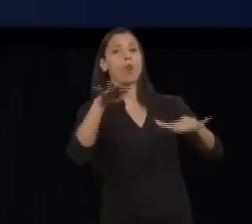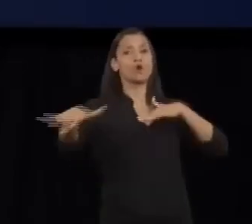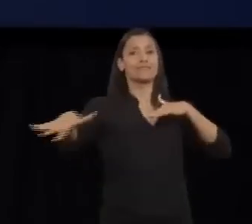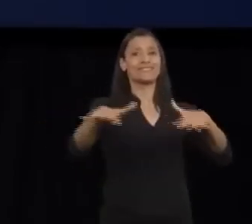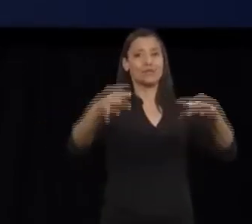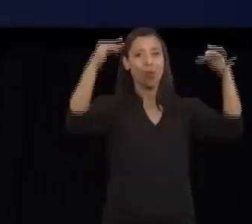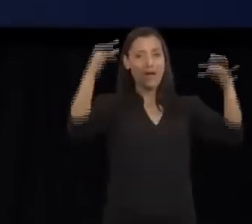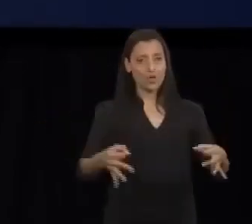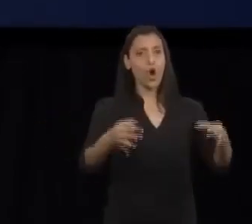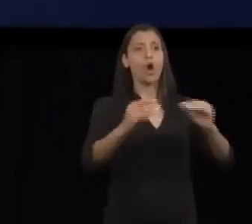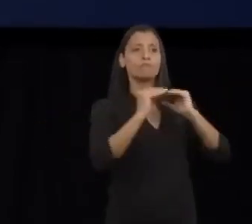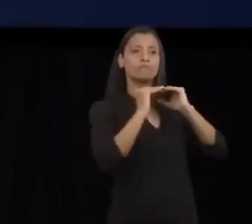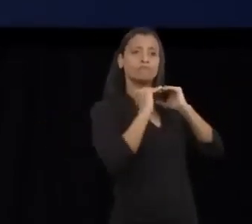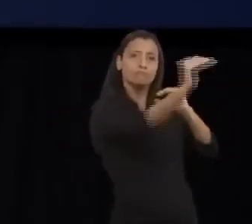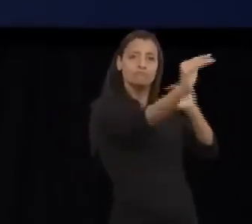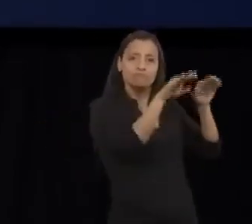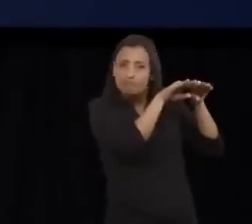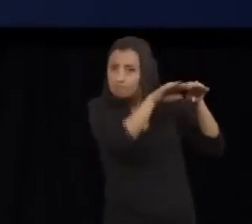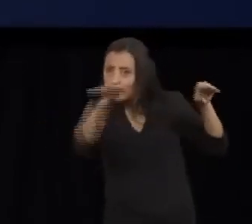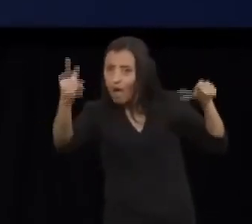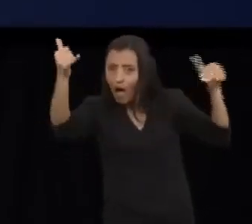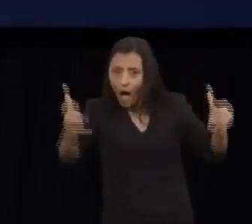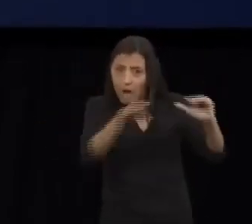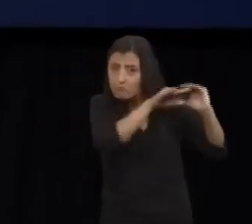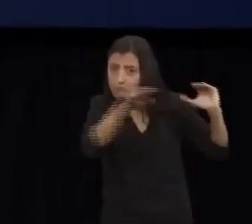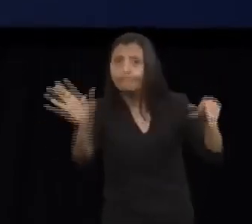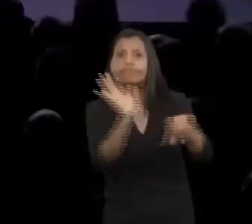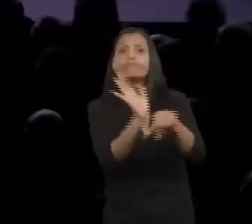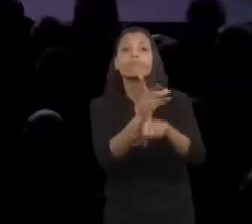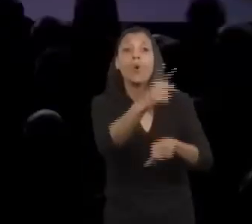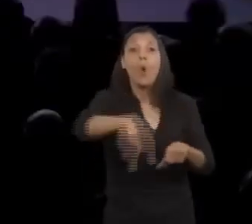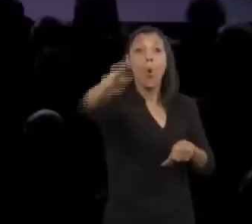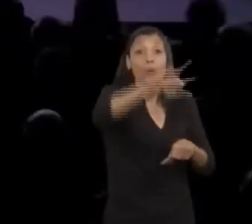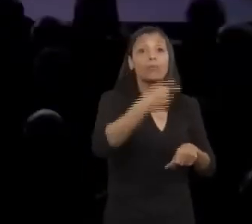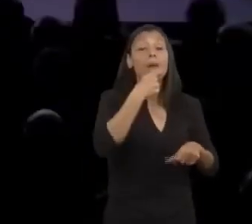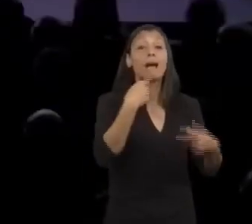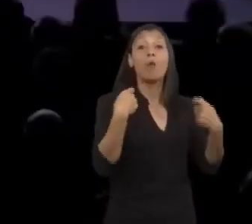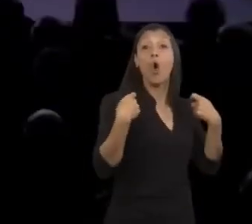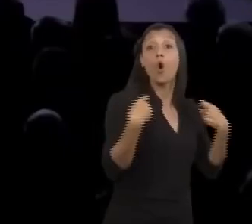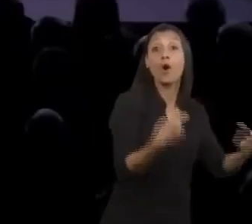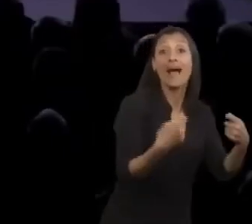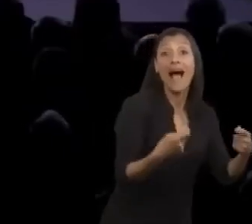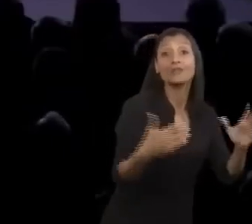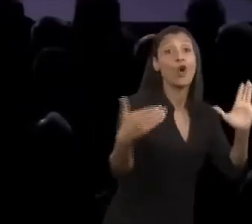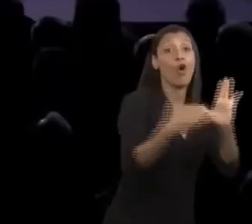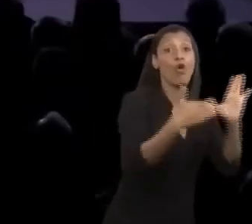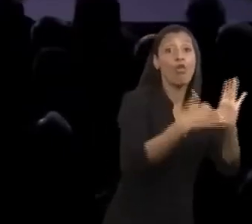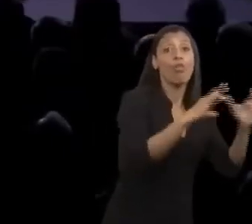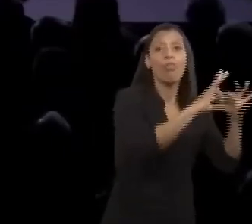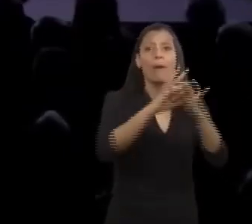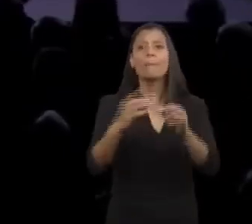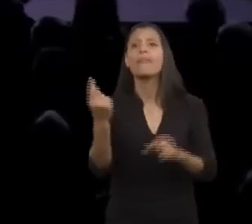what you have is that consumption is a function of all the economic prices.